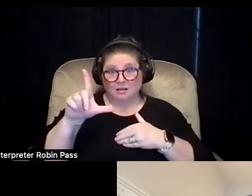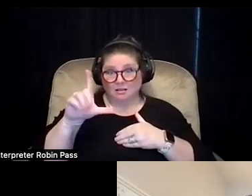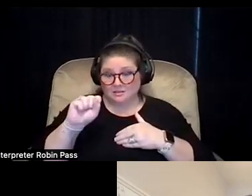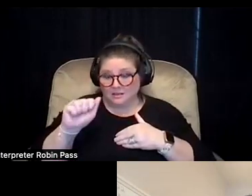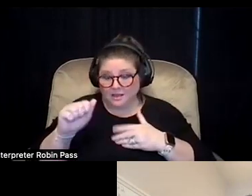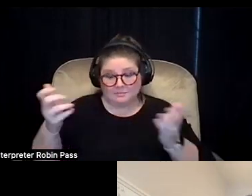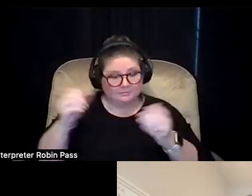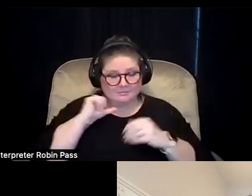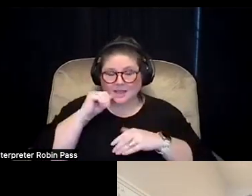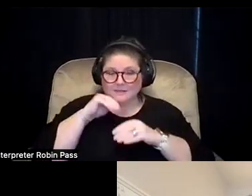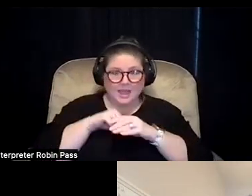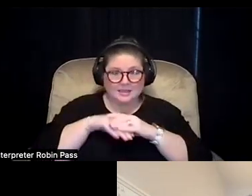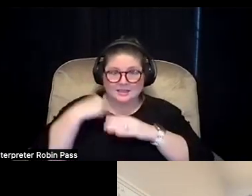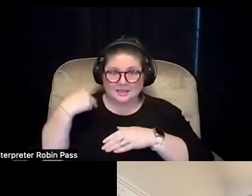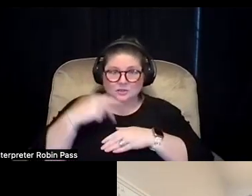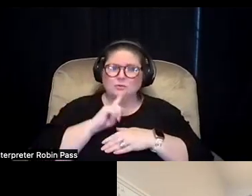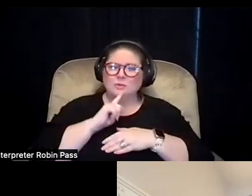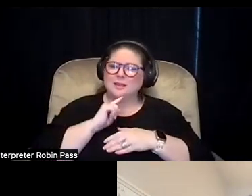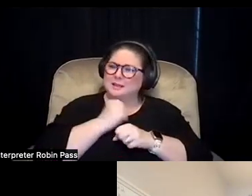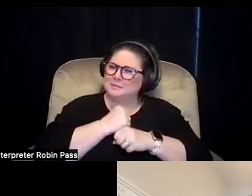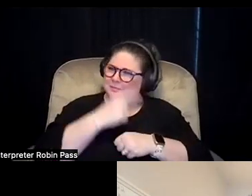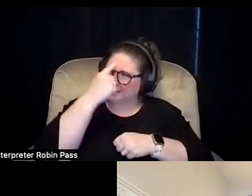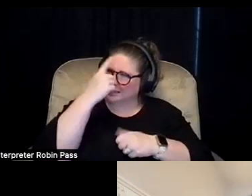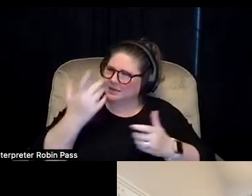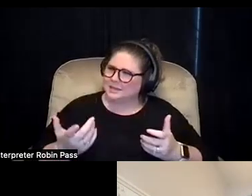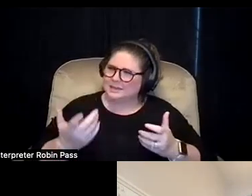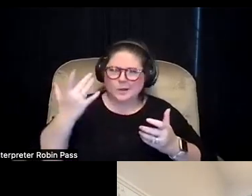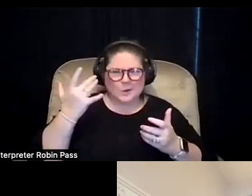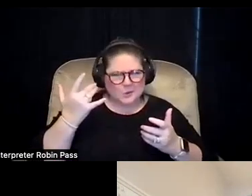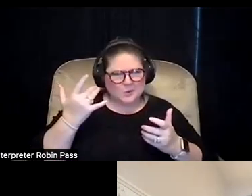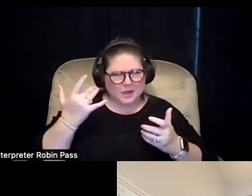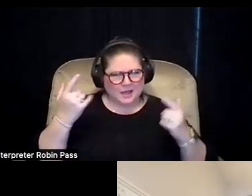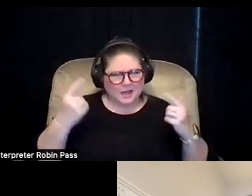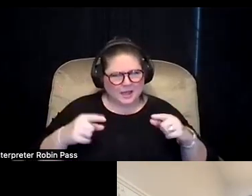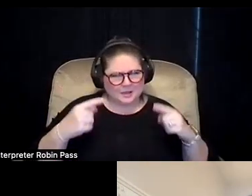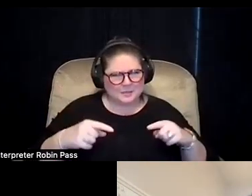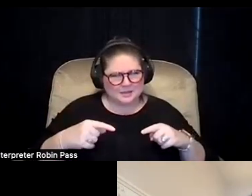um really makes me think about like why that happened to begin with and all of the effects